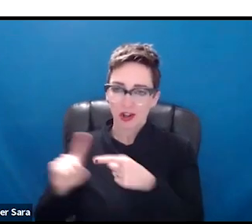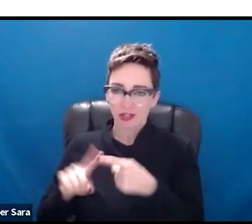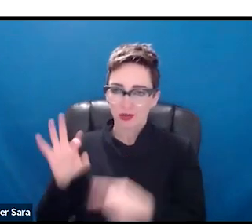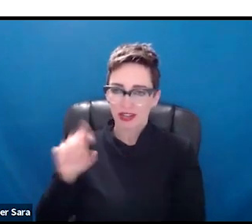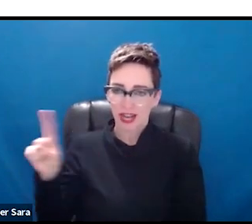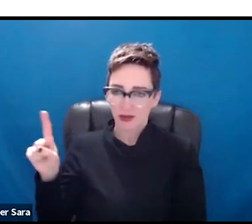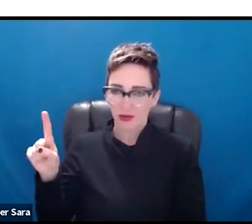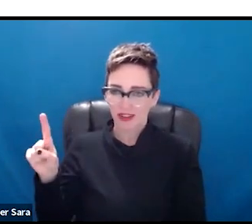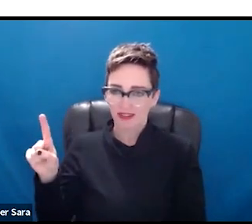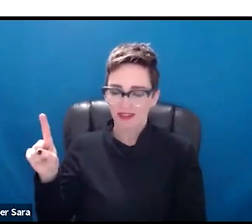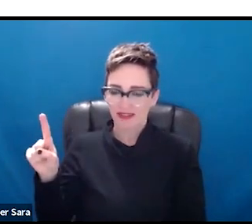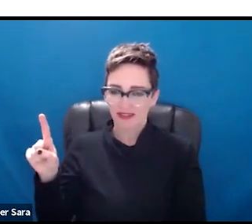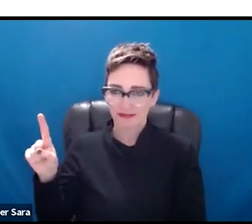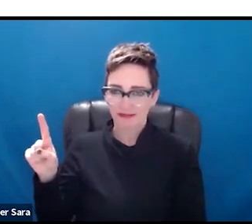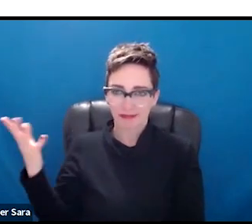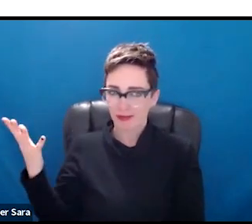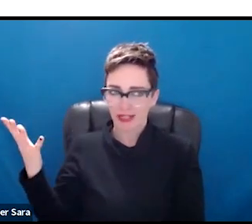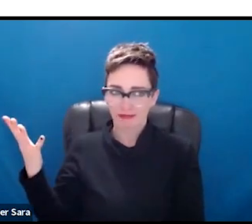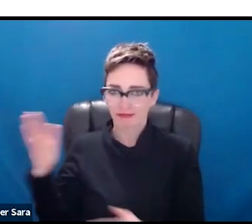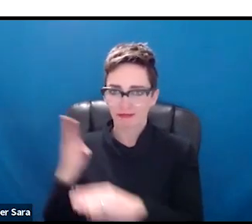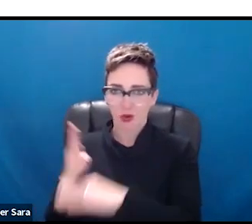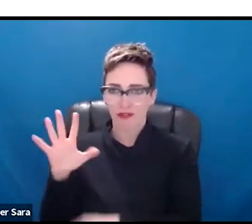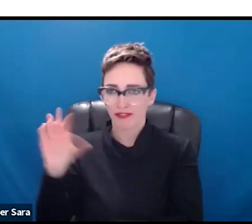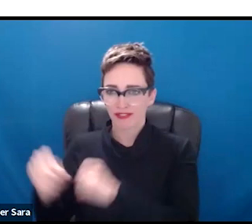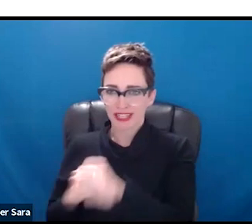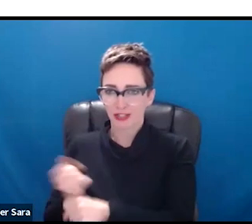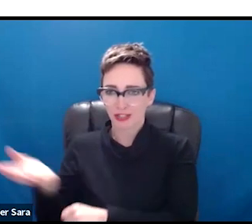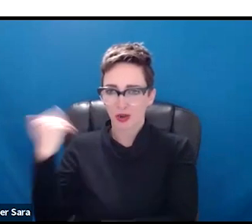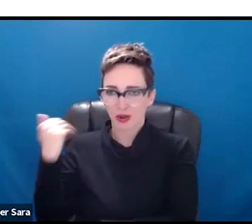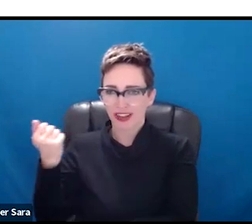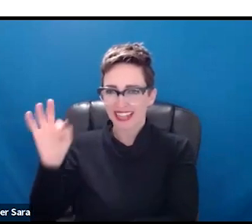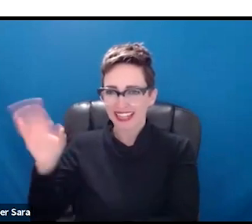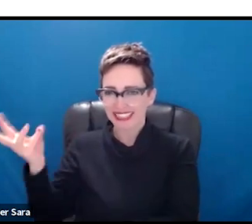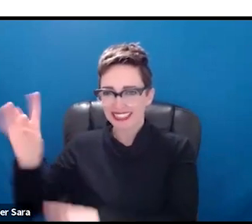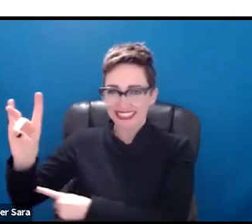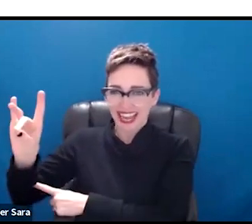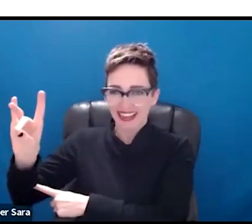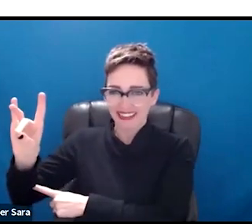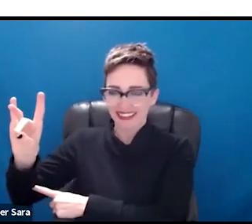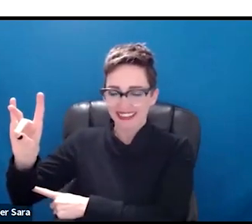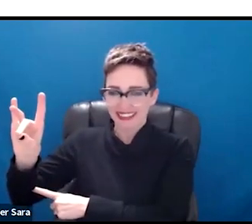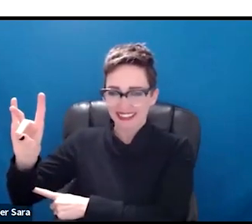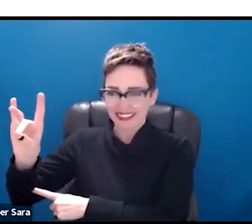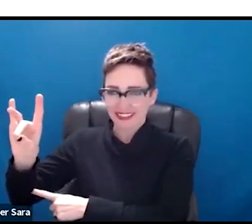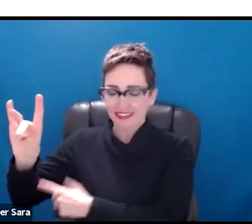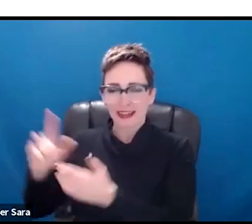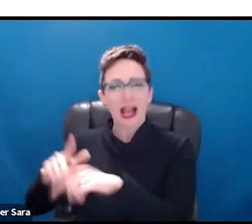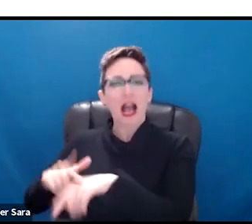was in 50... over 50 years ago in 1968, and we see how long it took.